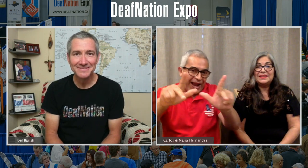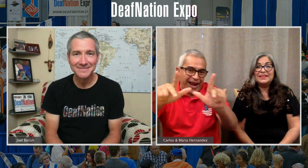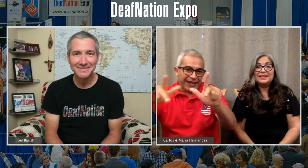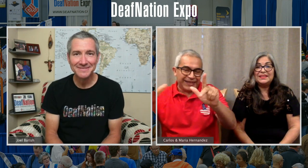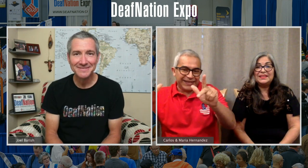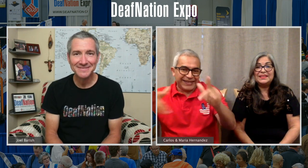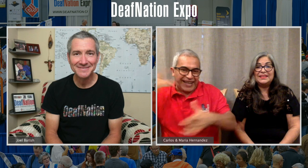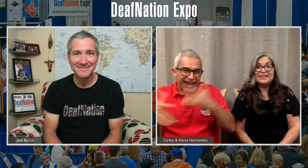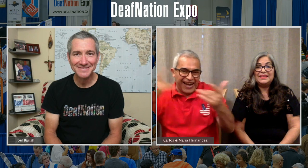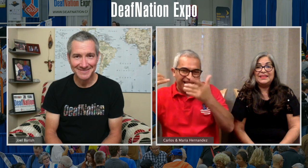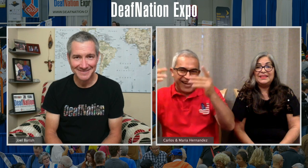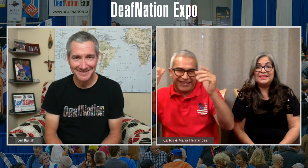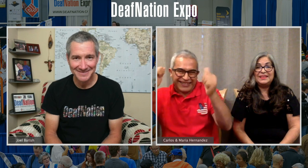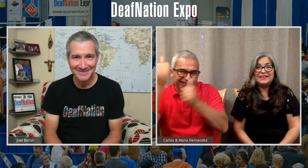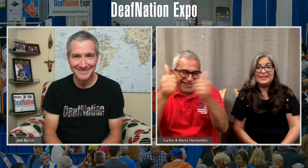very excited!